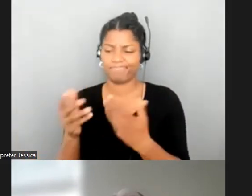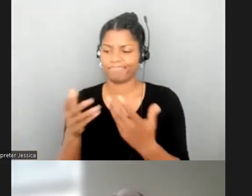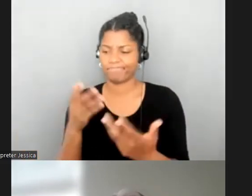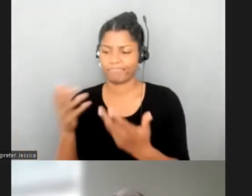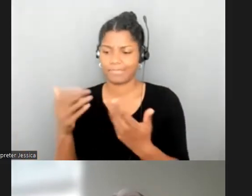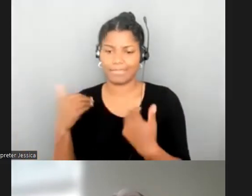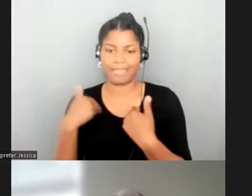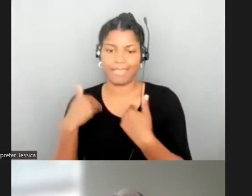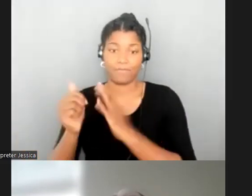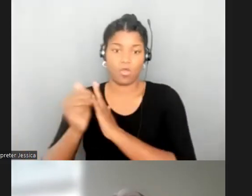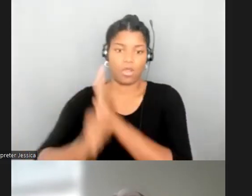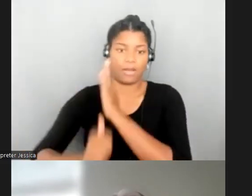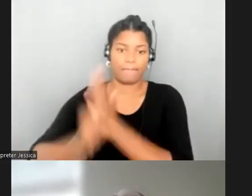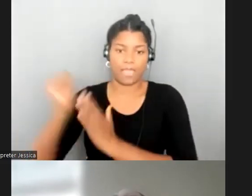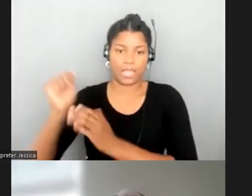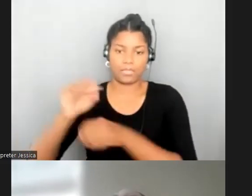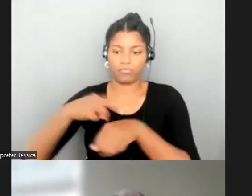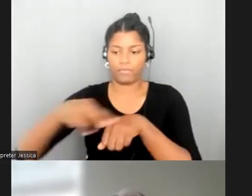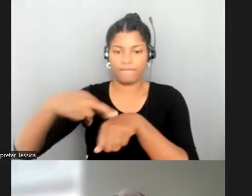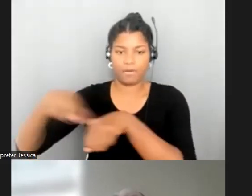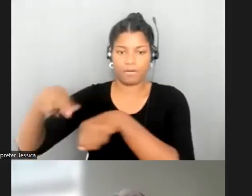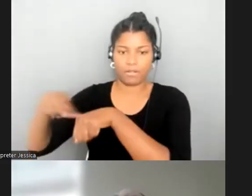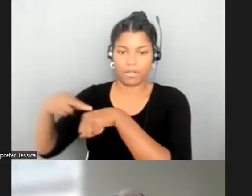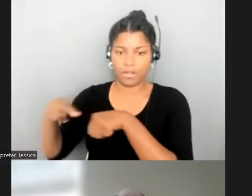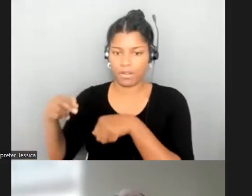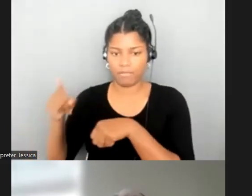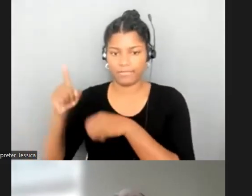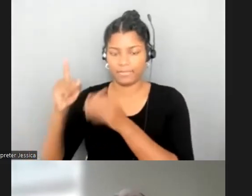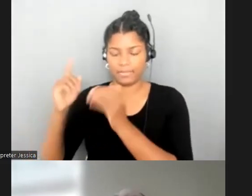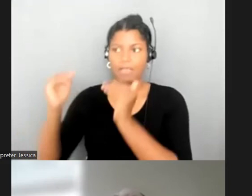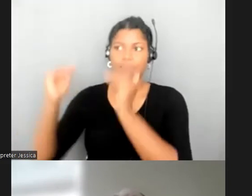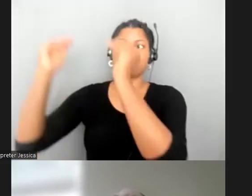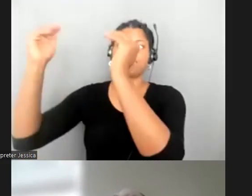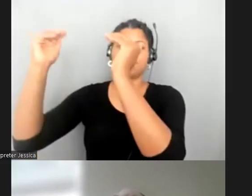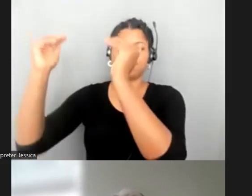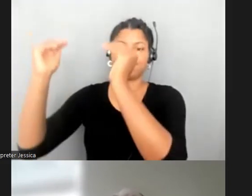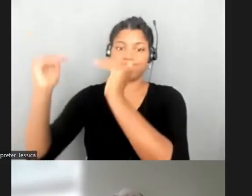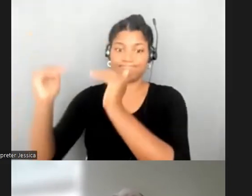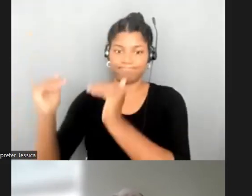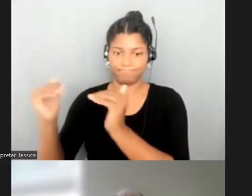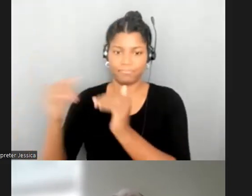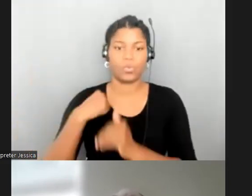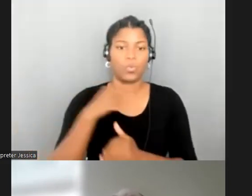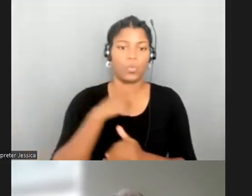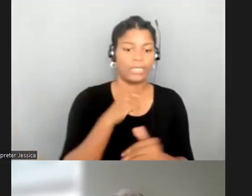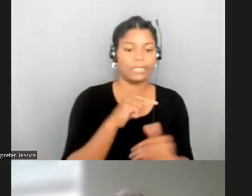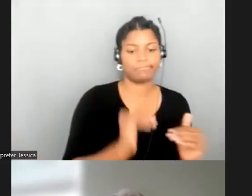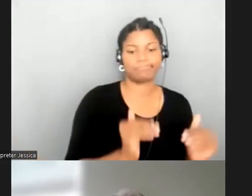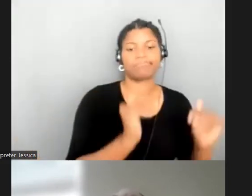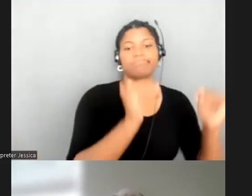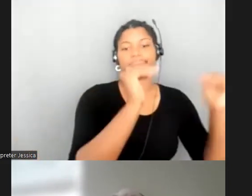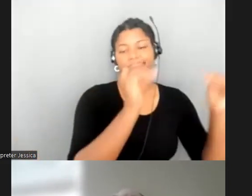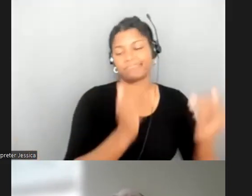referrals at a systems level. They started at the top, but we are working our way backwards up from the bottom.